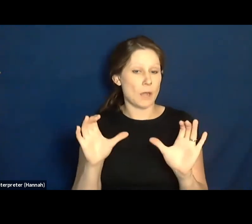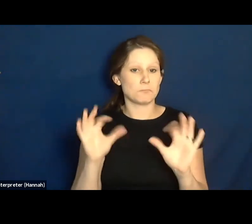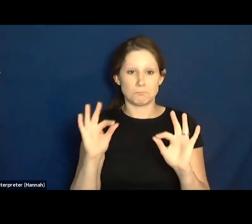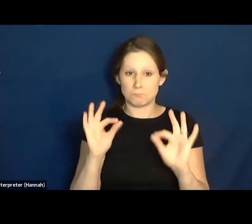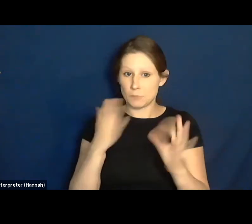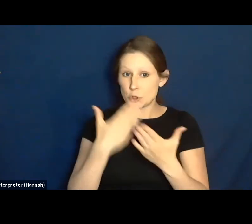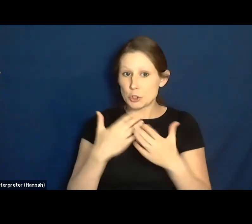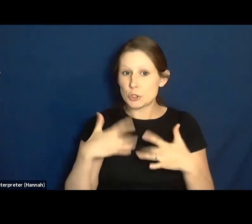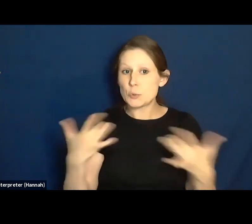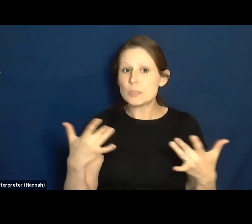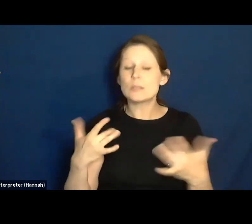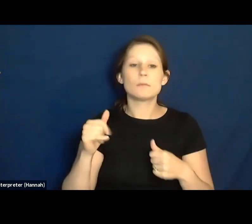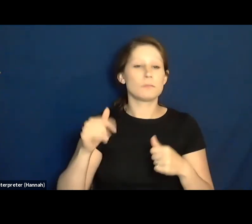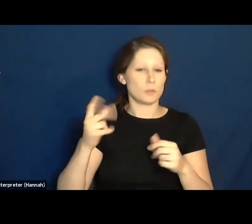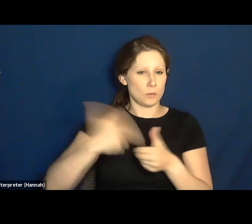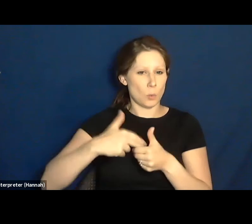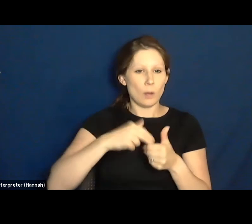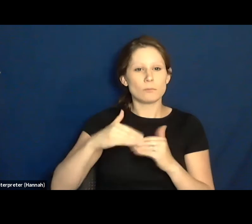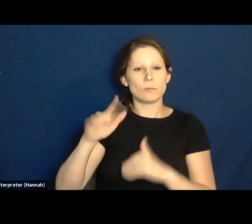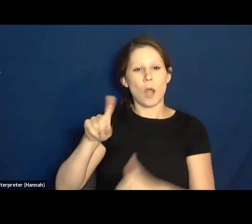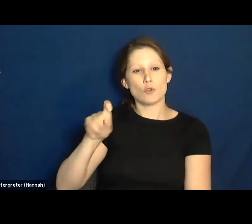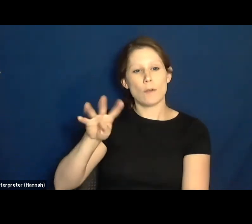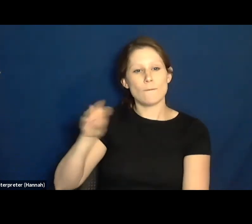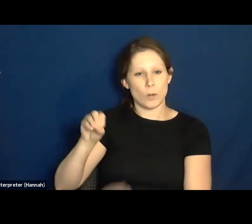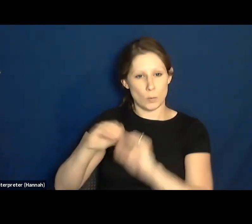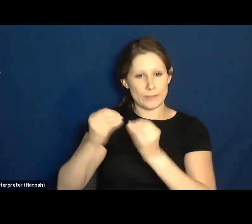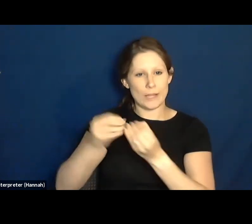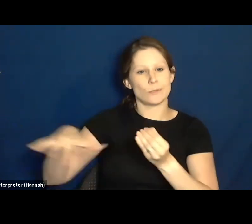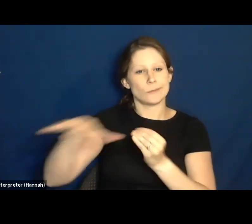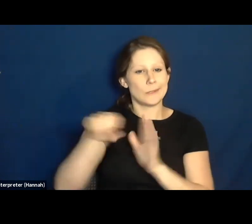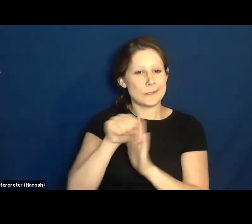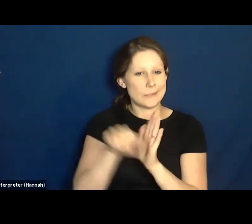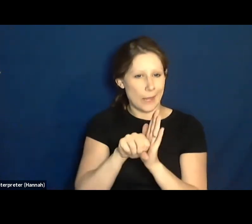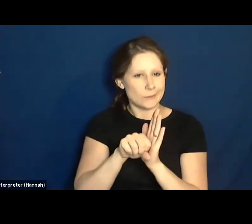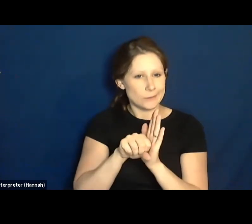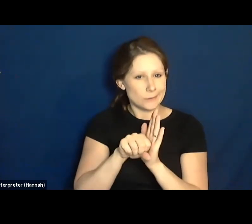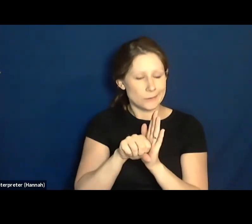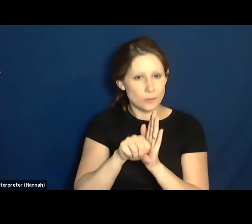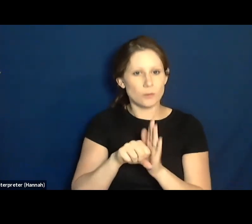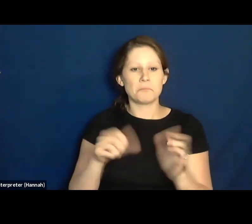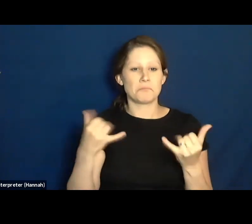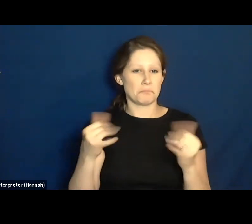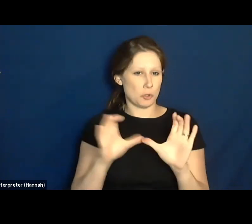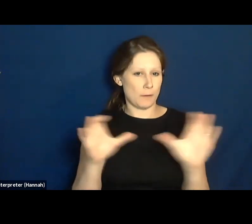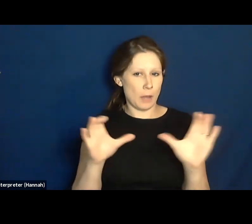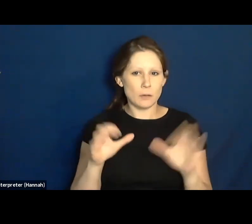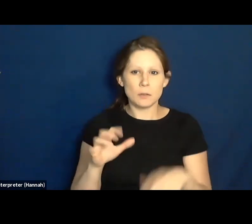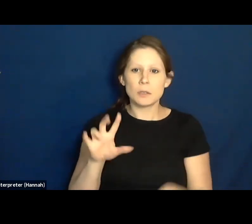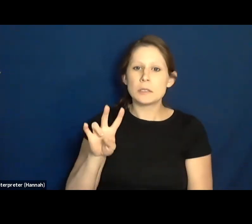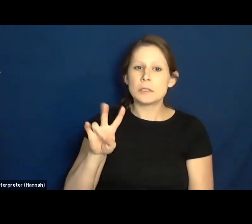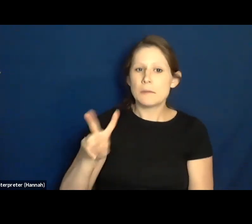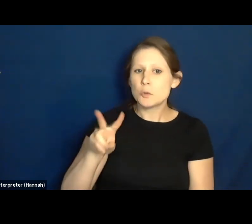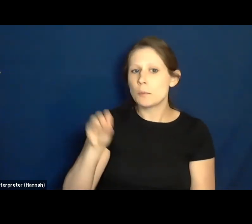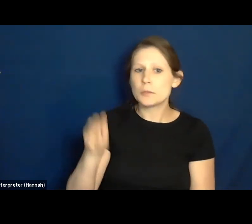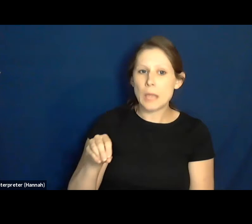over 140 organizations across the state and a number at 72%, who may be interested in